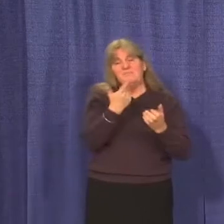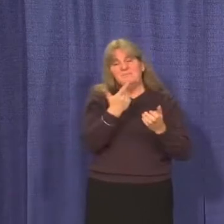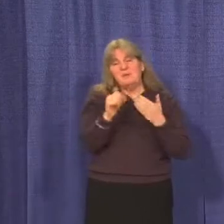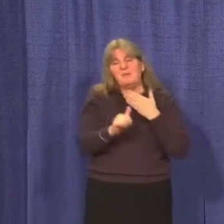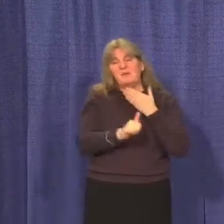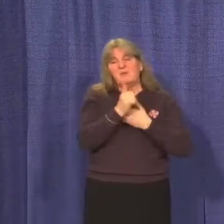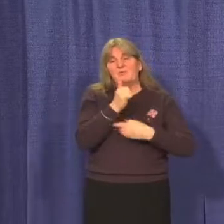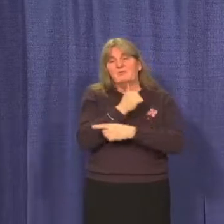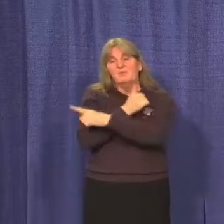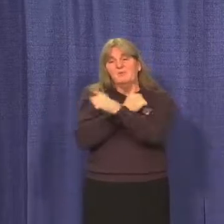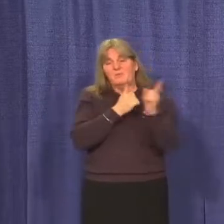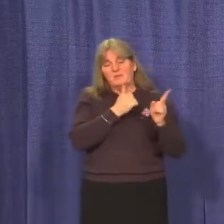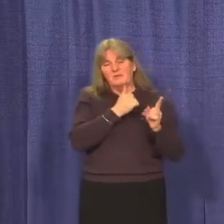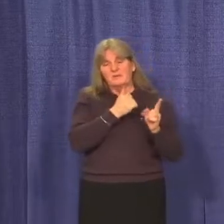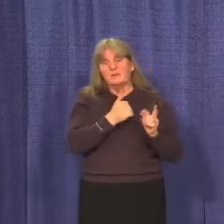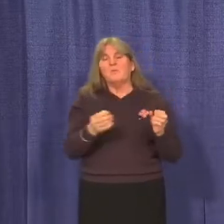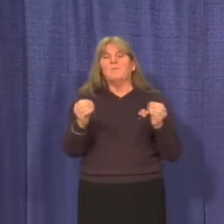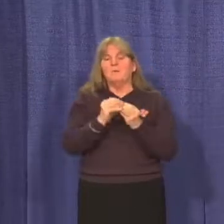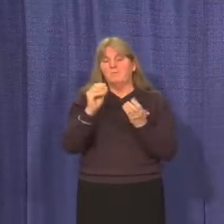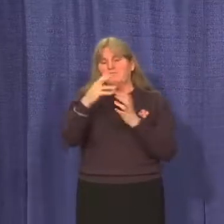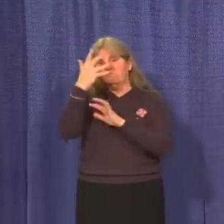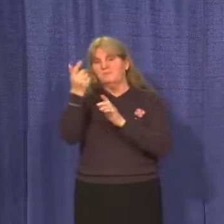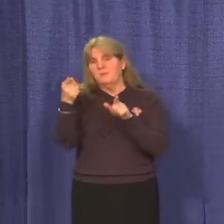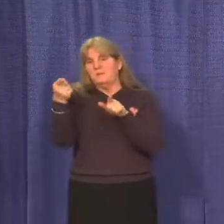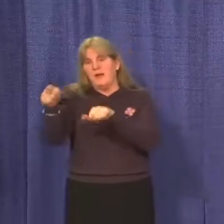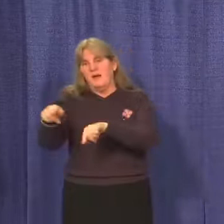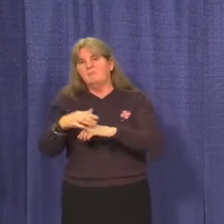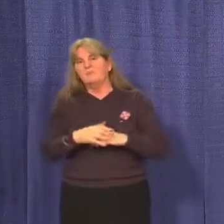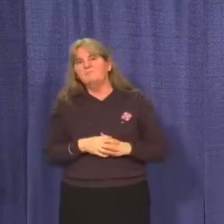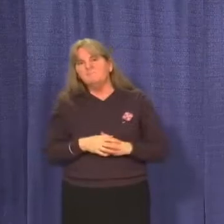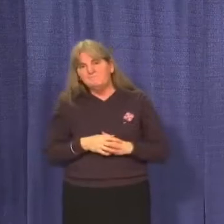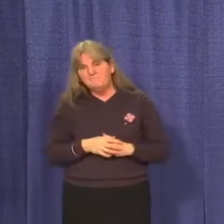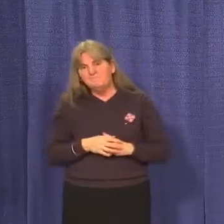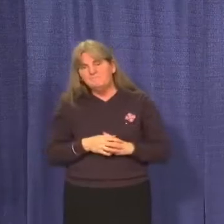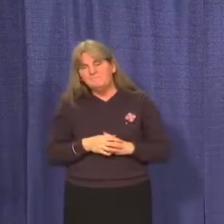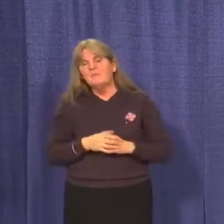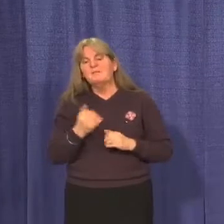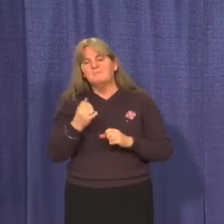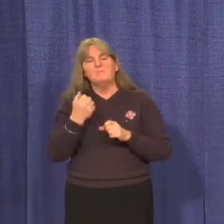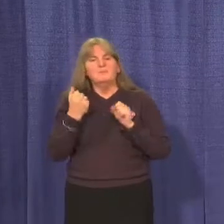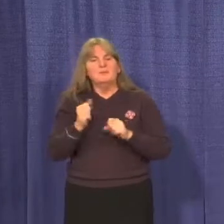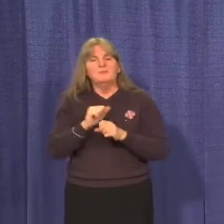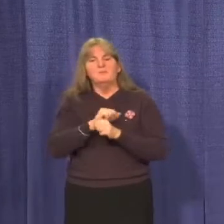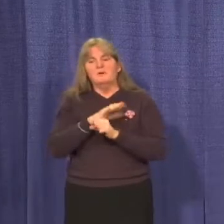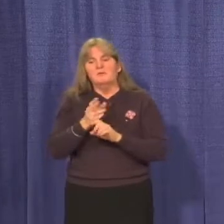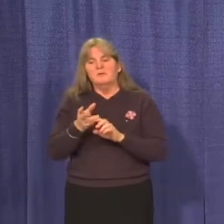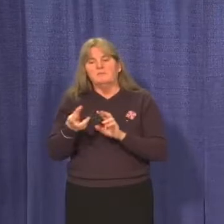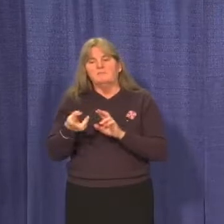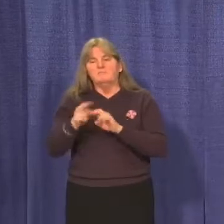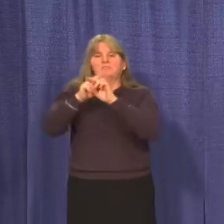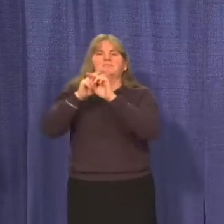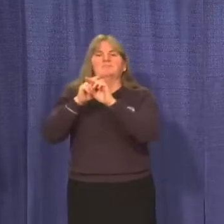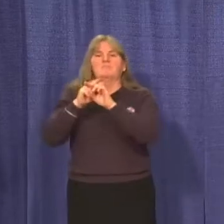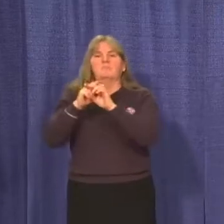seeing our community thrown into further disruption by A wave of COVID-19.